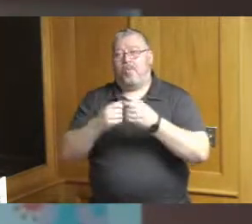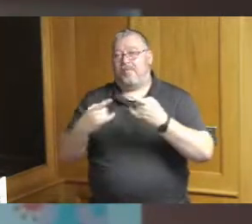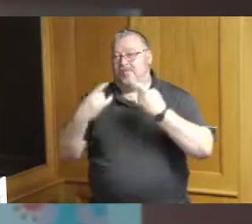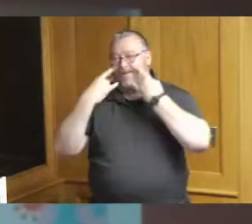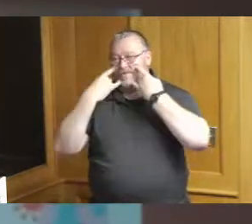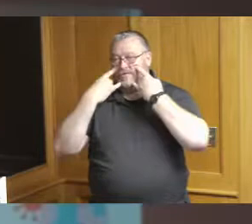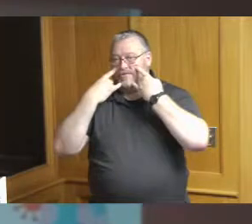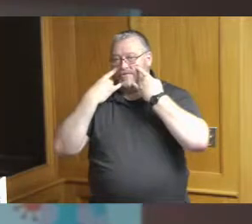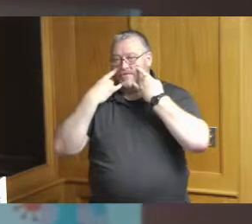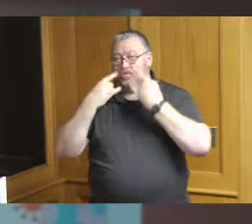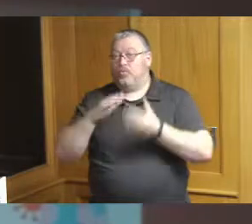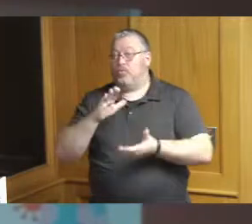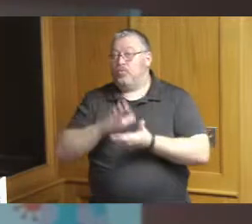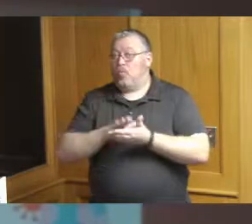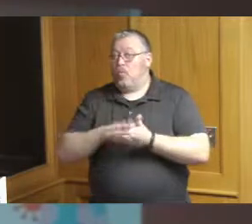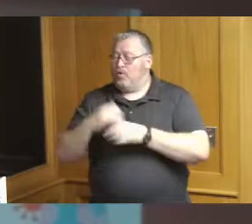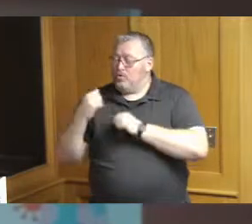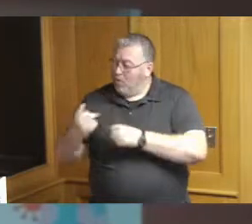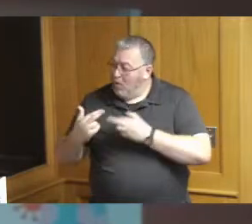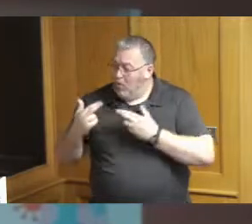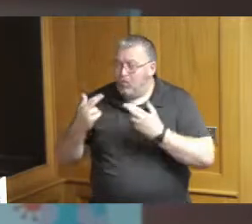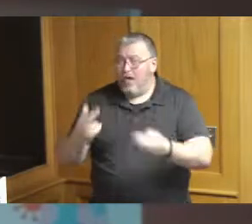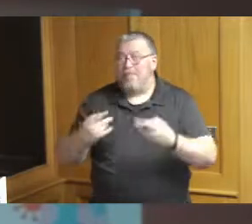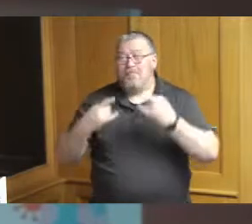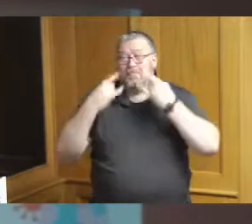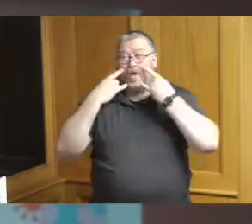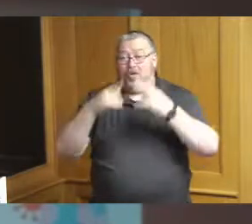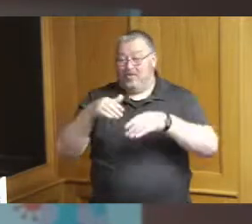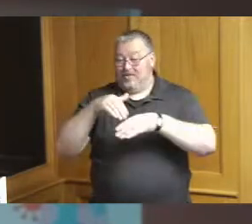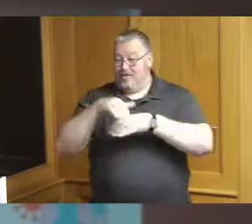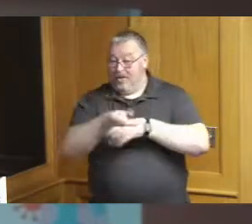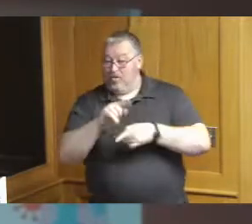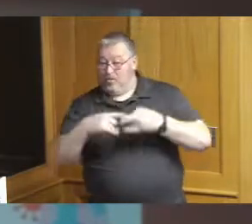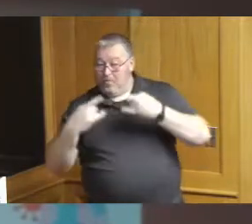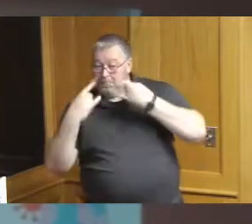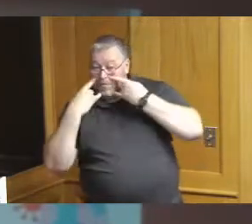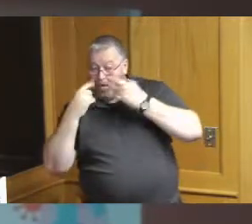in a school that strongly recommends masks if you send your child to school with a mask on